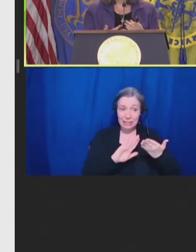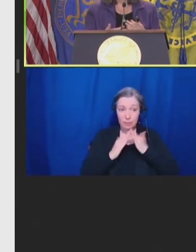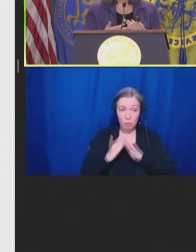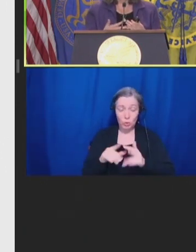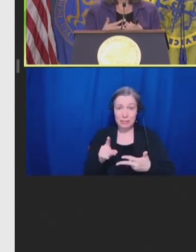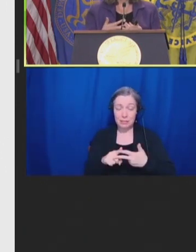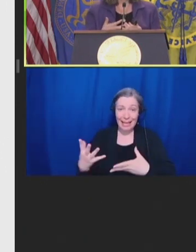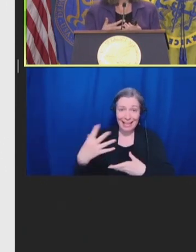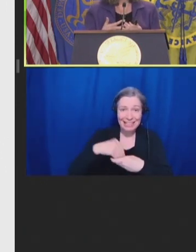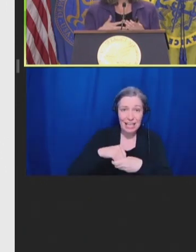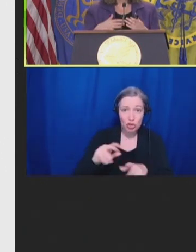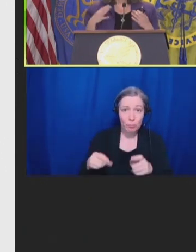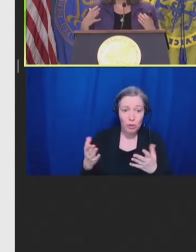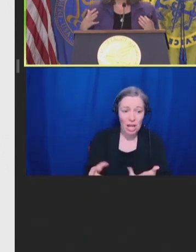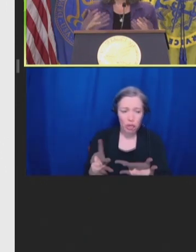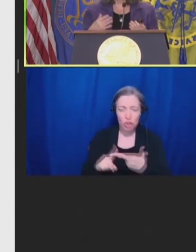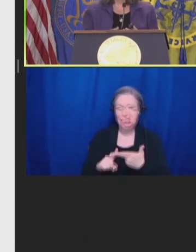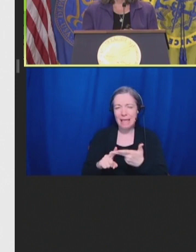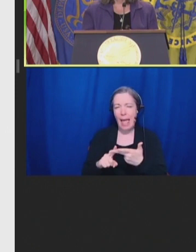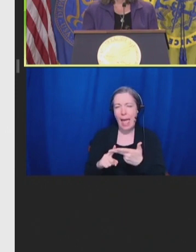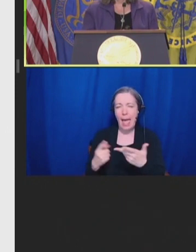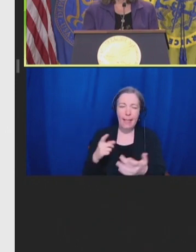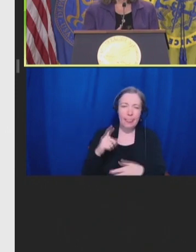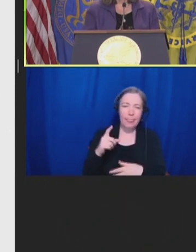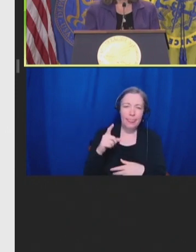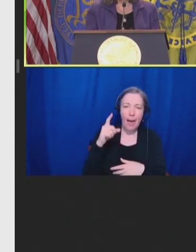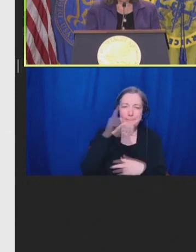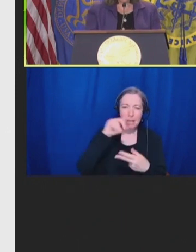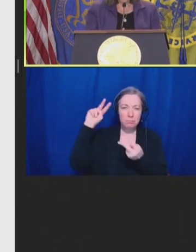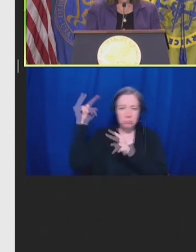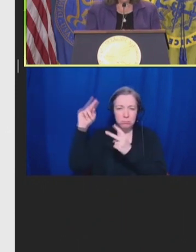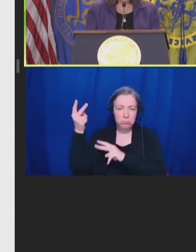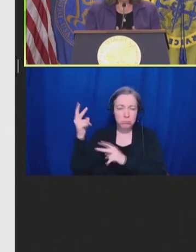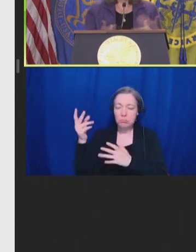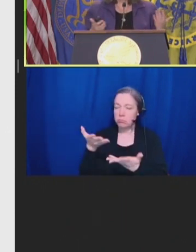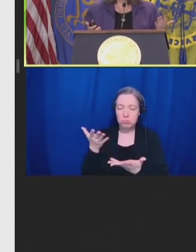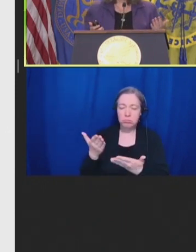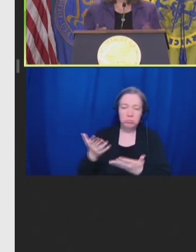and then stopping source, really addressing that mis- and disinformation. So, thanks for